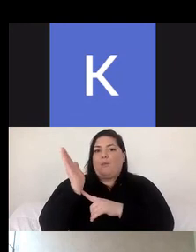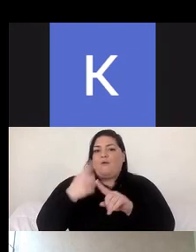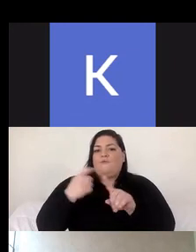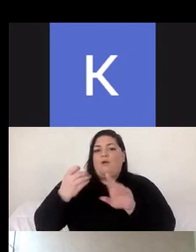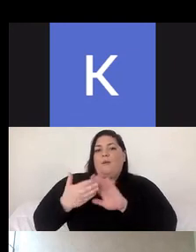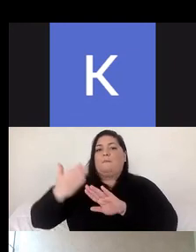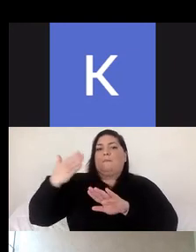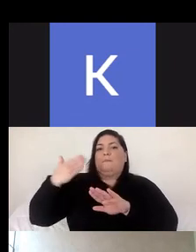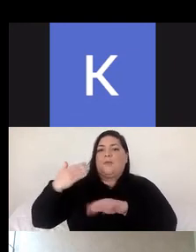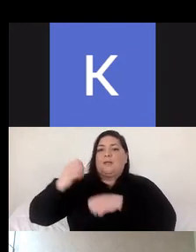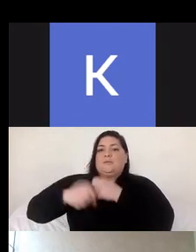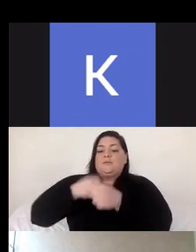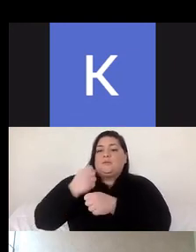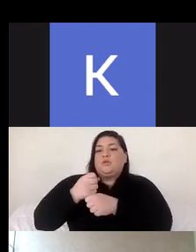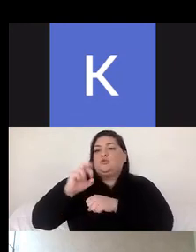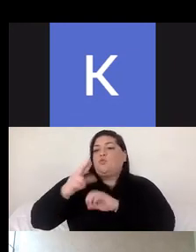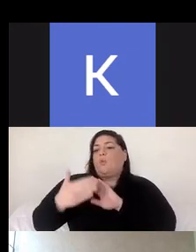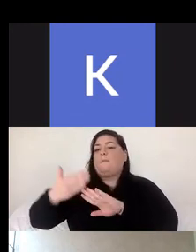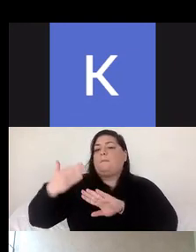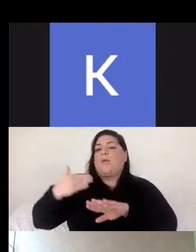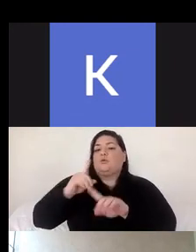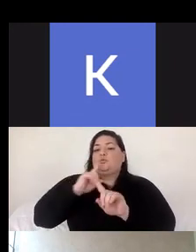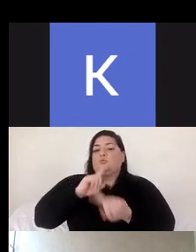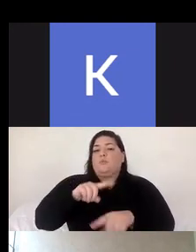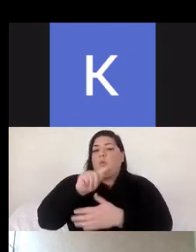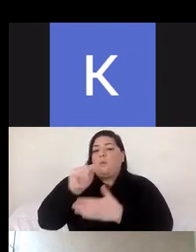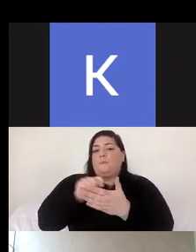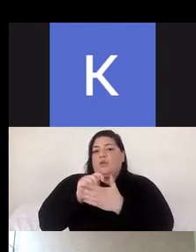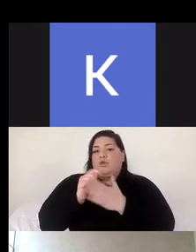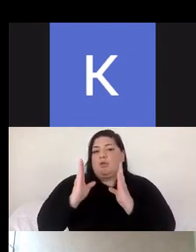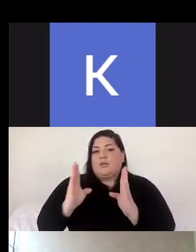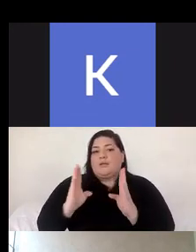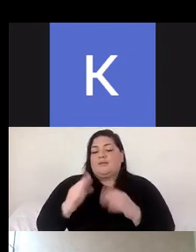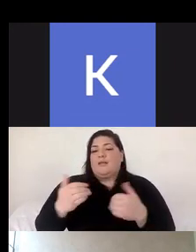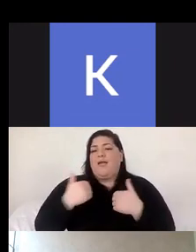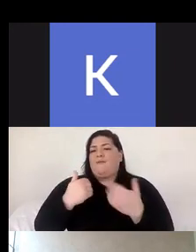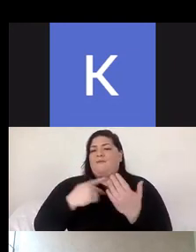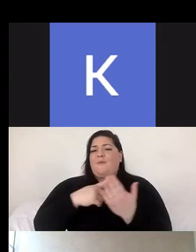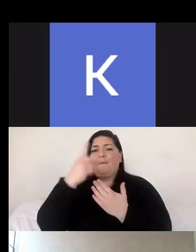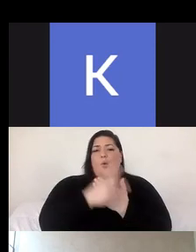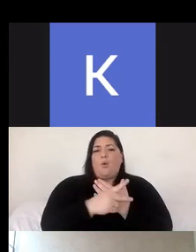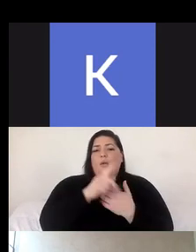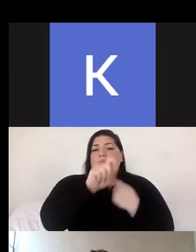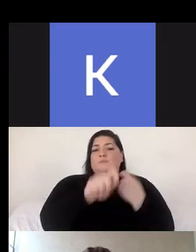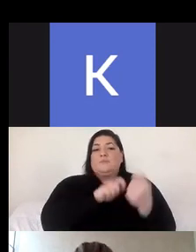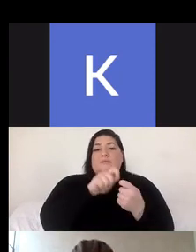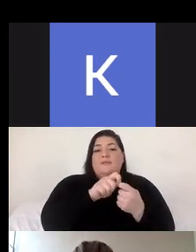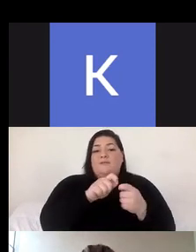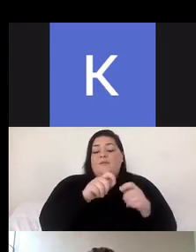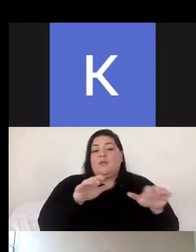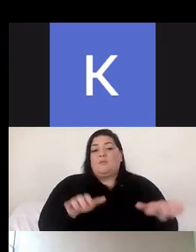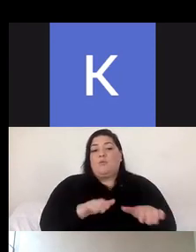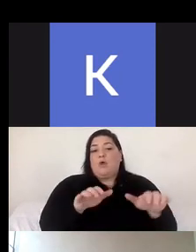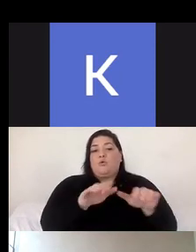periods, program-specific progress reporting, webinar